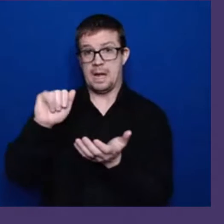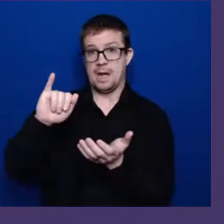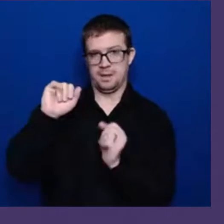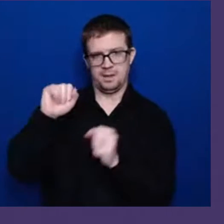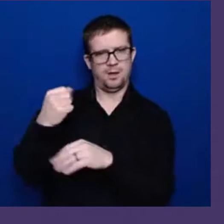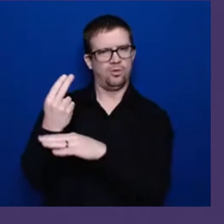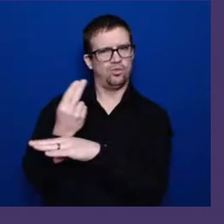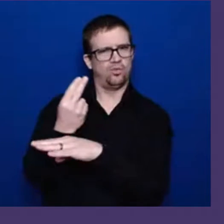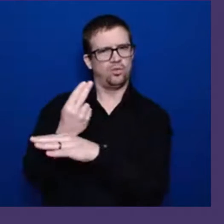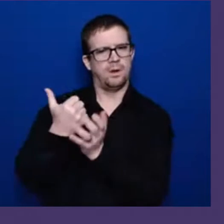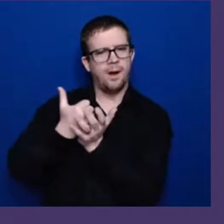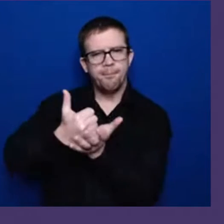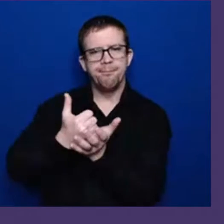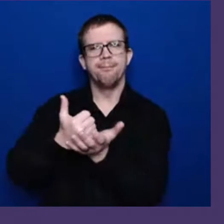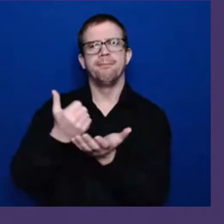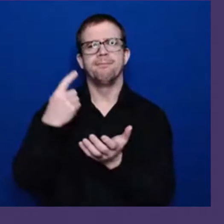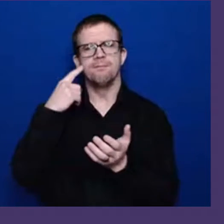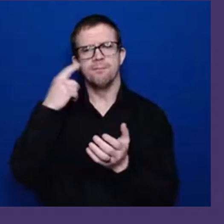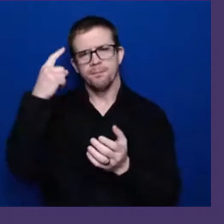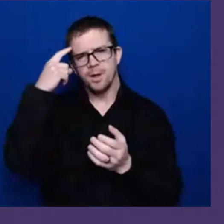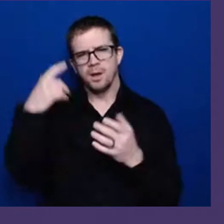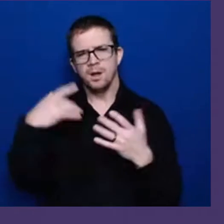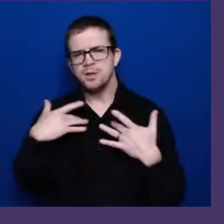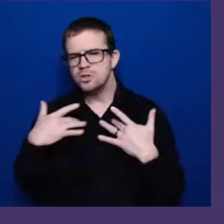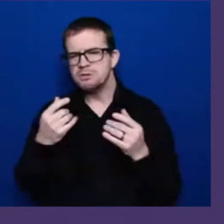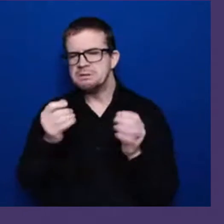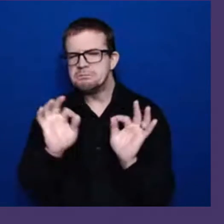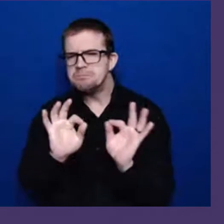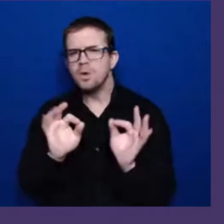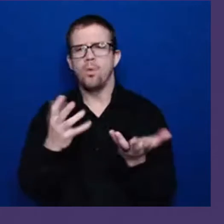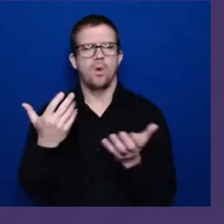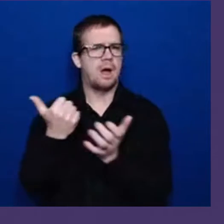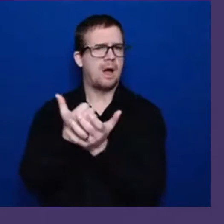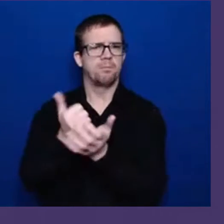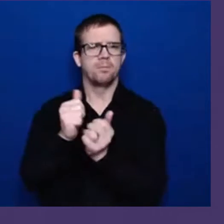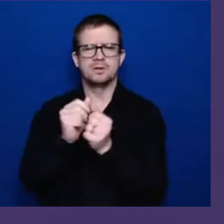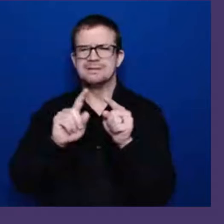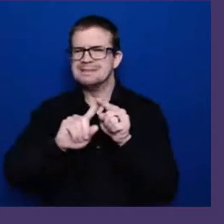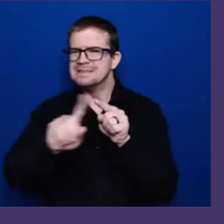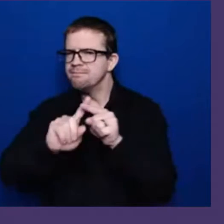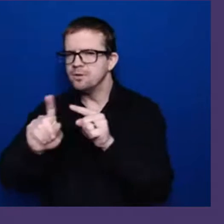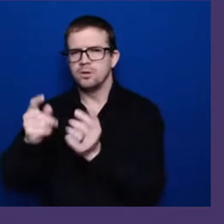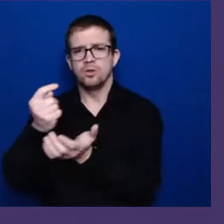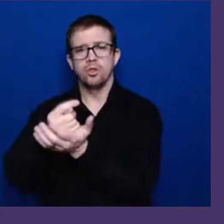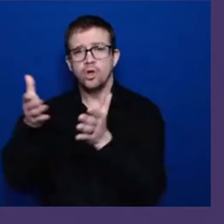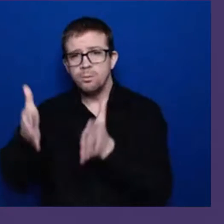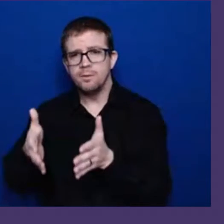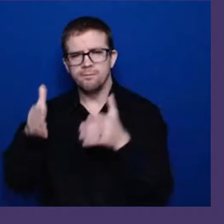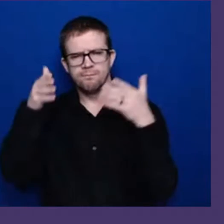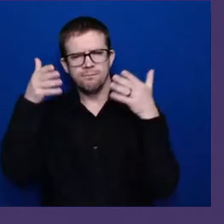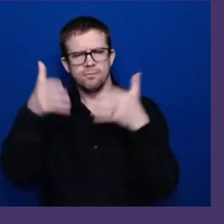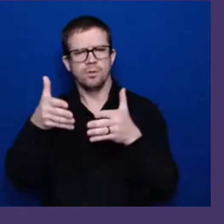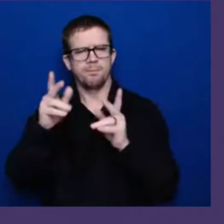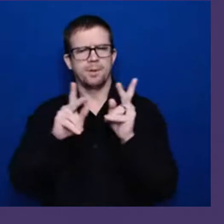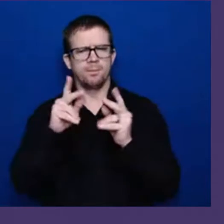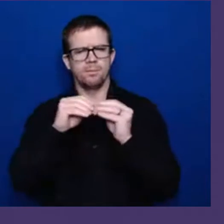could free our therapists to focus on those with more complex needs. Using Azure AI, we created GITA,